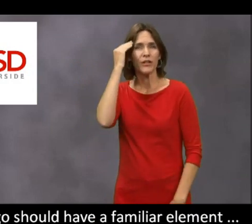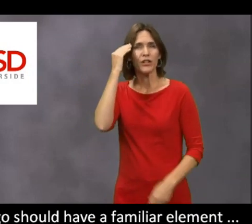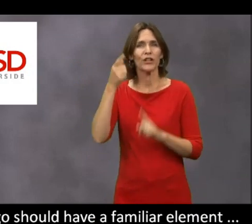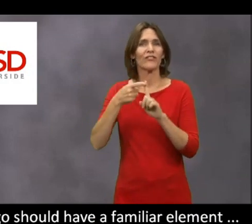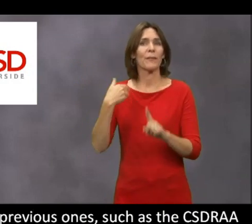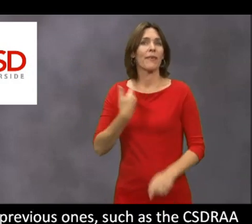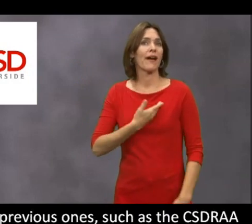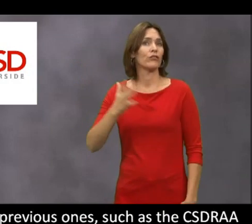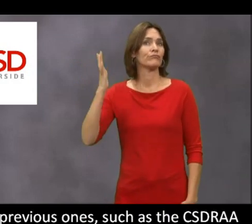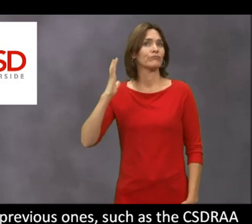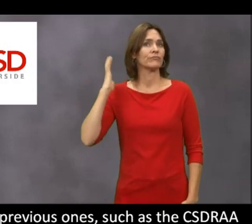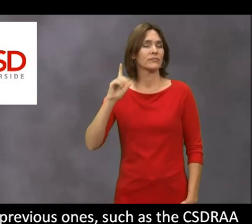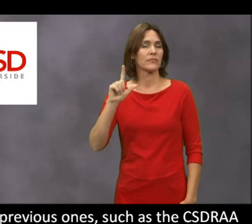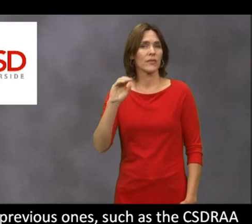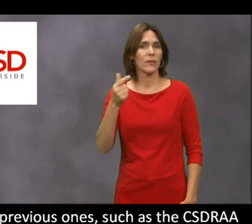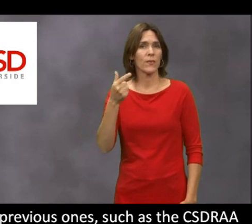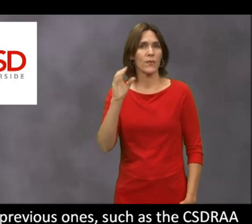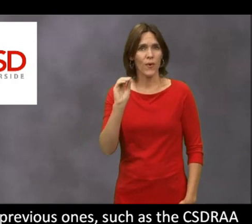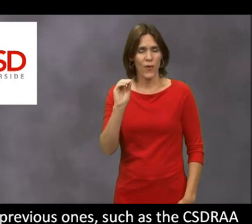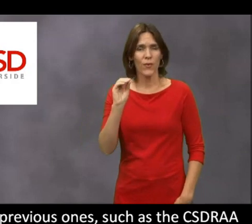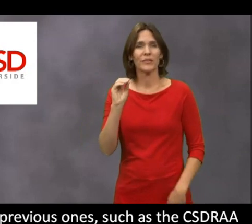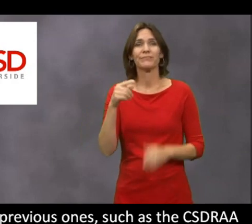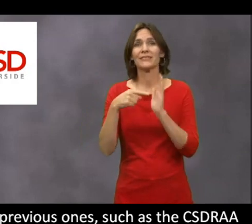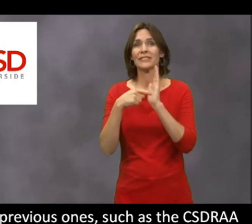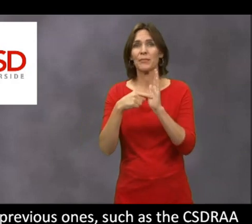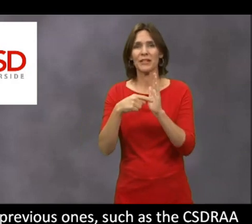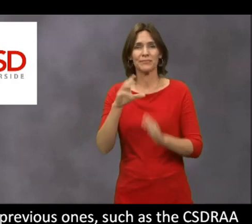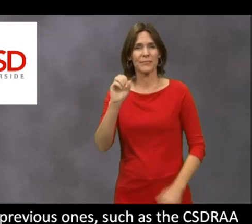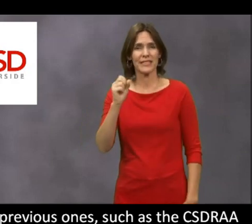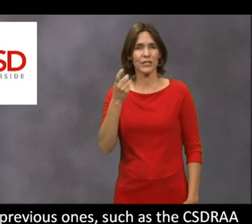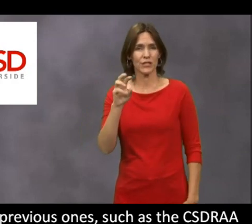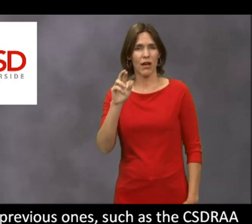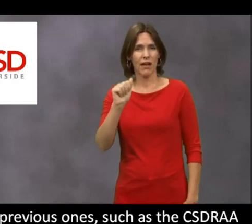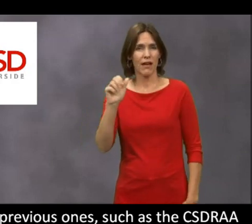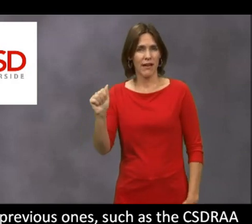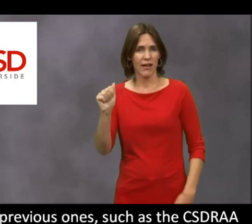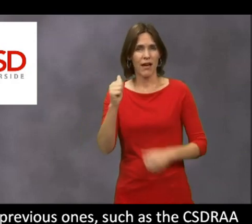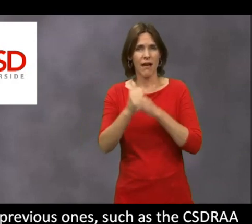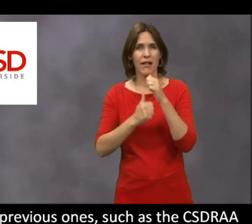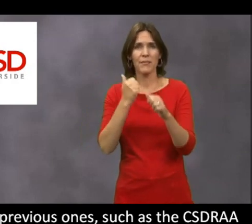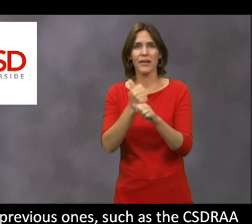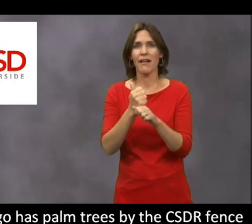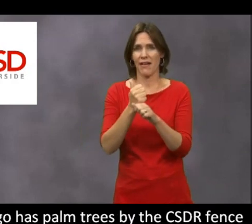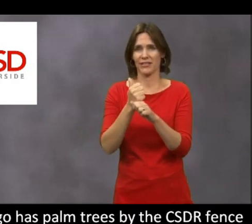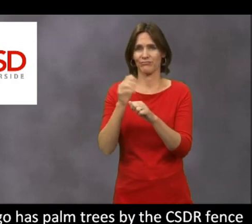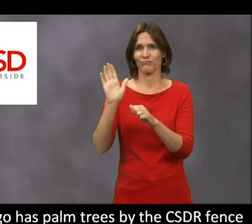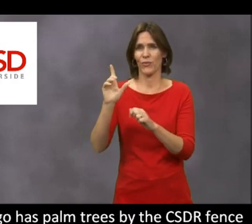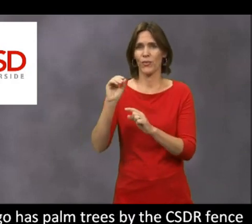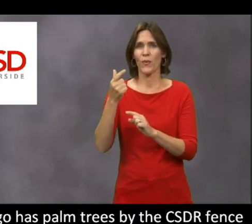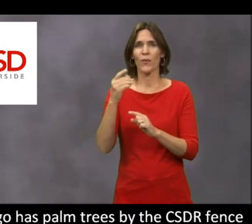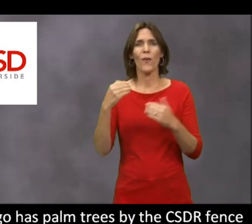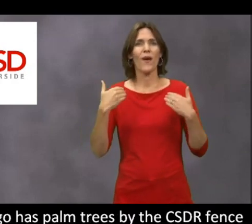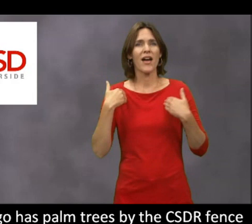from our previous ones, such as the CSDRAA Alumni logo has palm trees by the CSDR fence